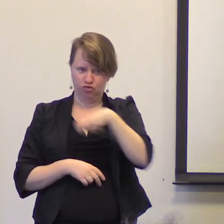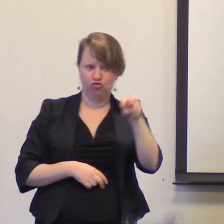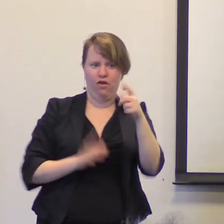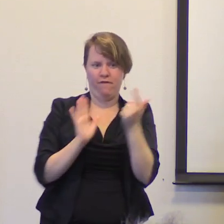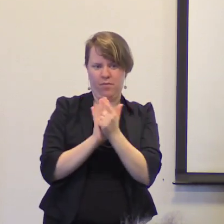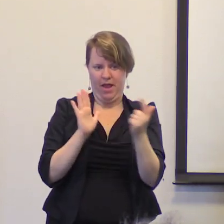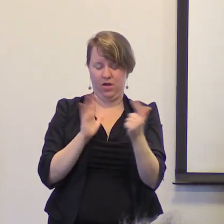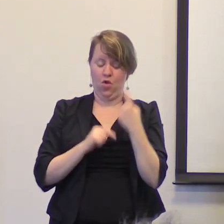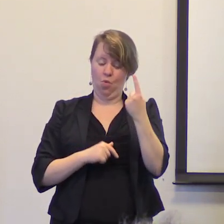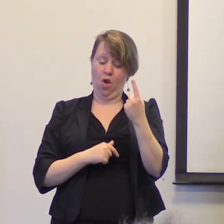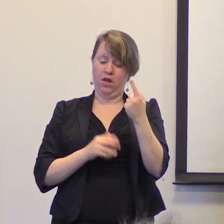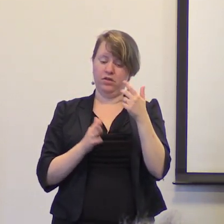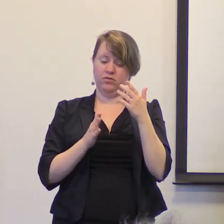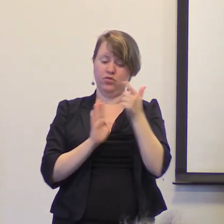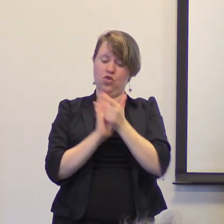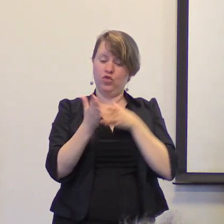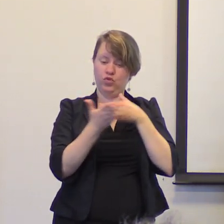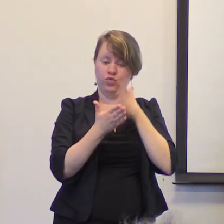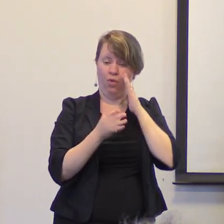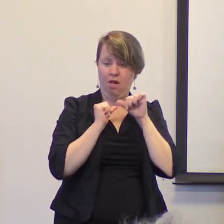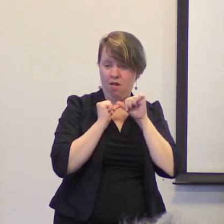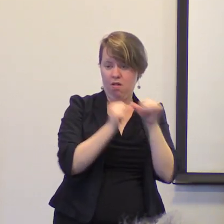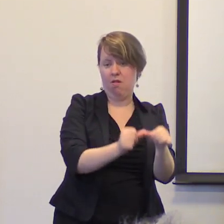One of those lawsuits, which we'll continue, is in Maryland.